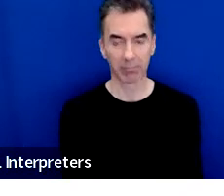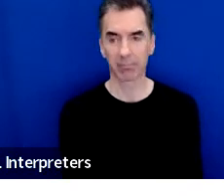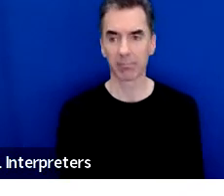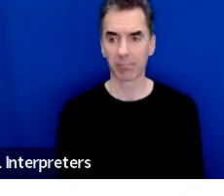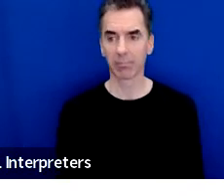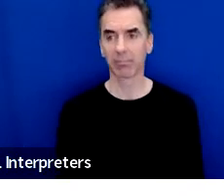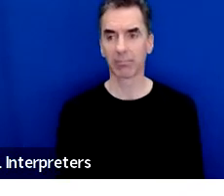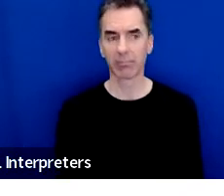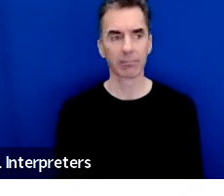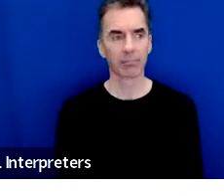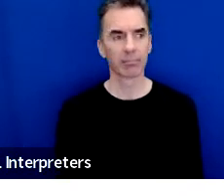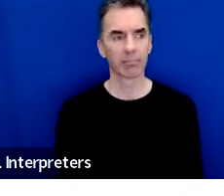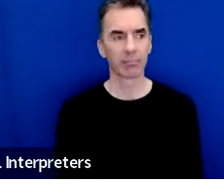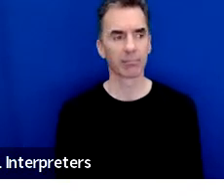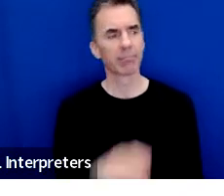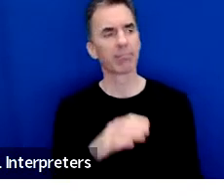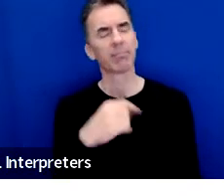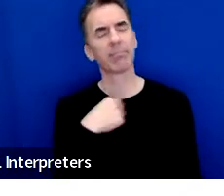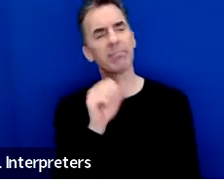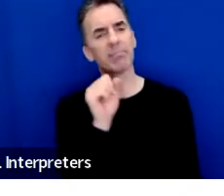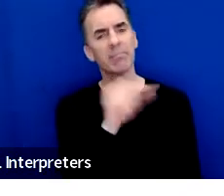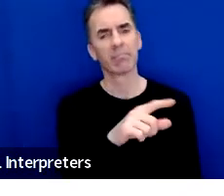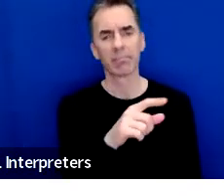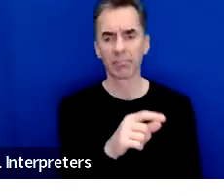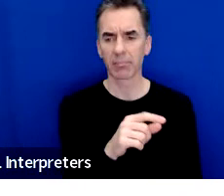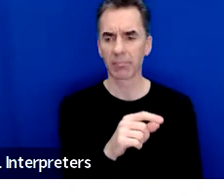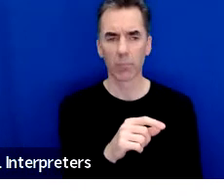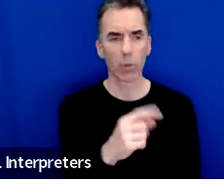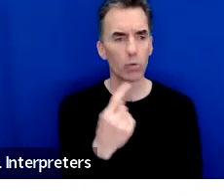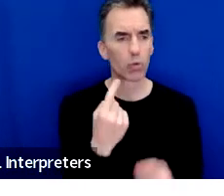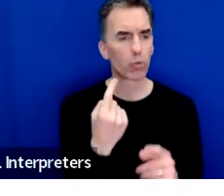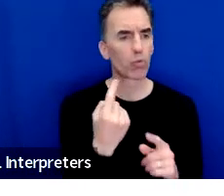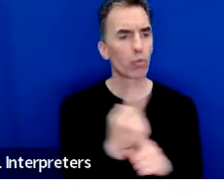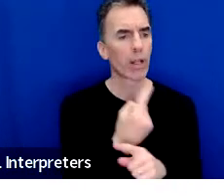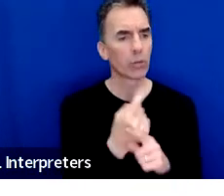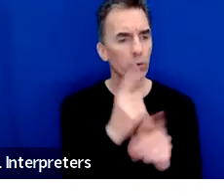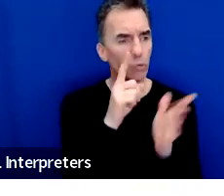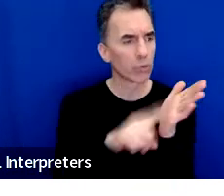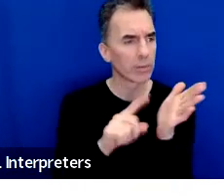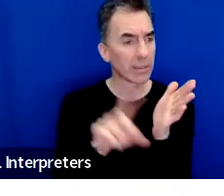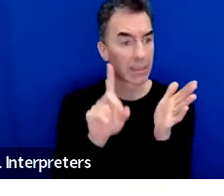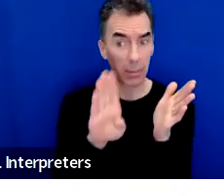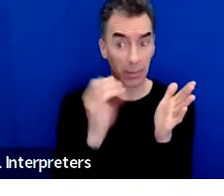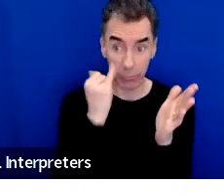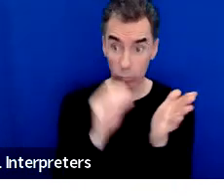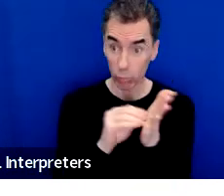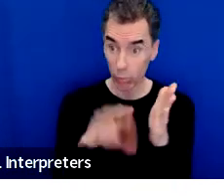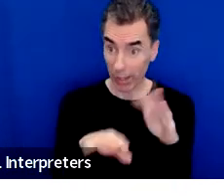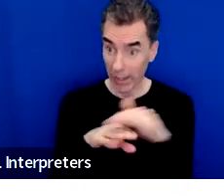I have a question about just the regular research databases. If a student access is a book through their